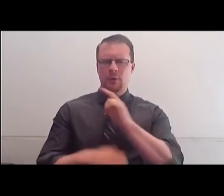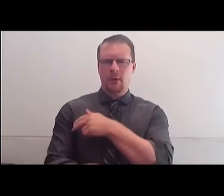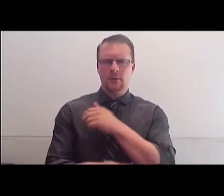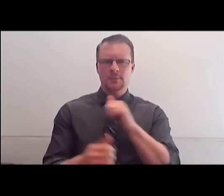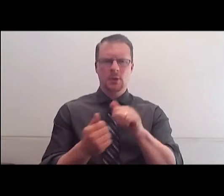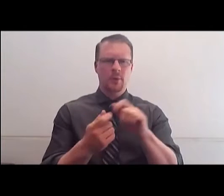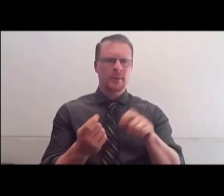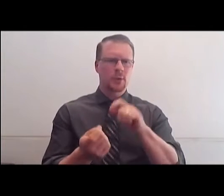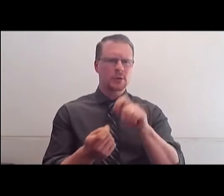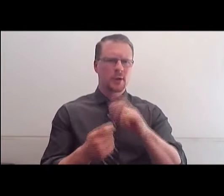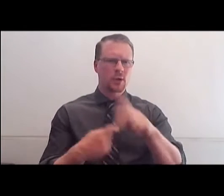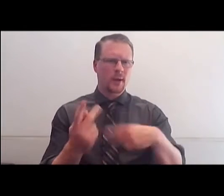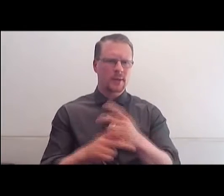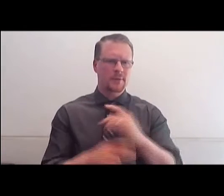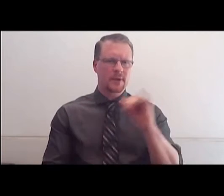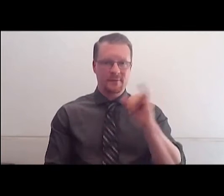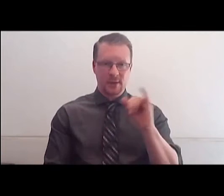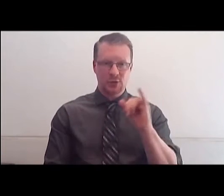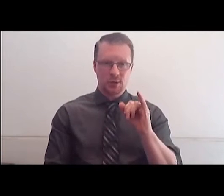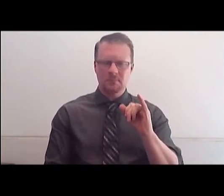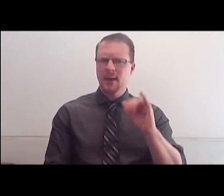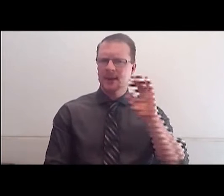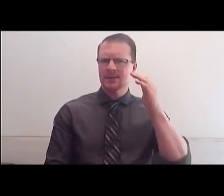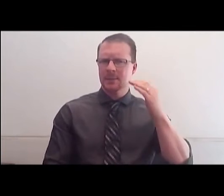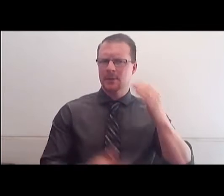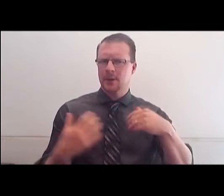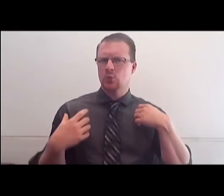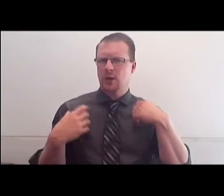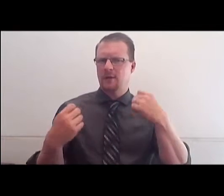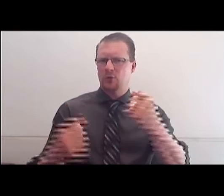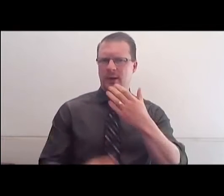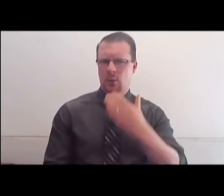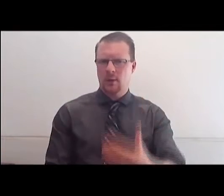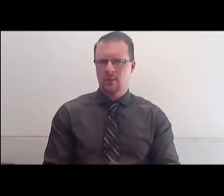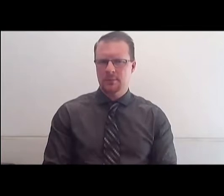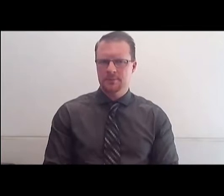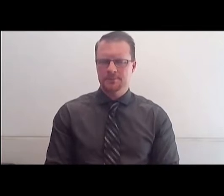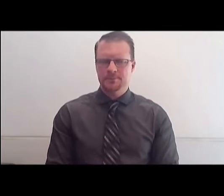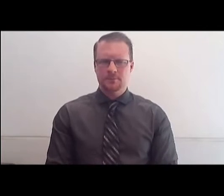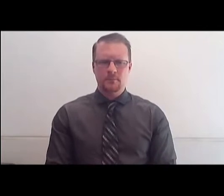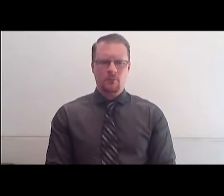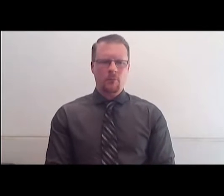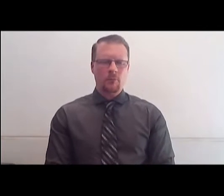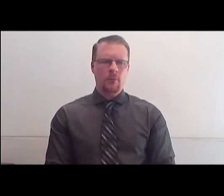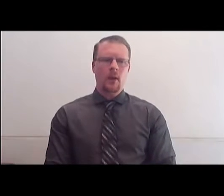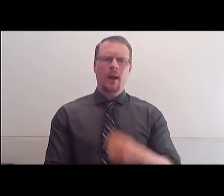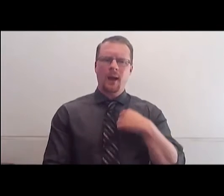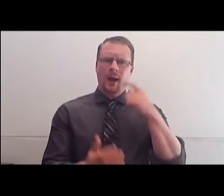And this patient came into the hospital with a particular kind of infection. They seem to be recovering well.